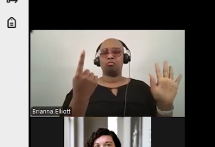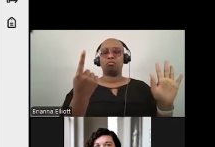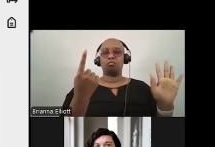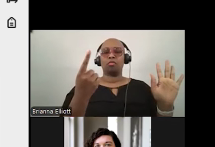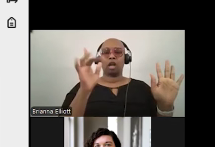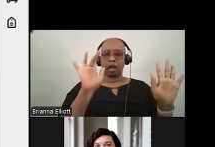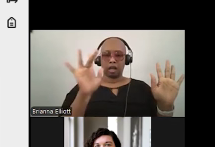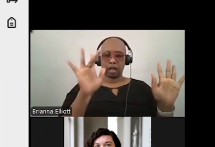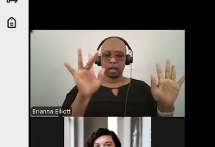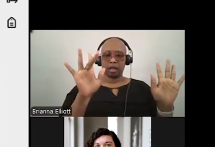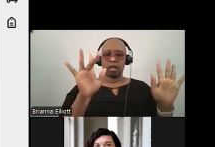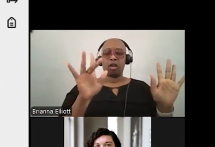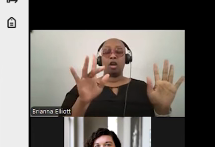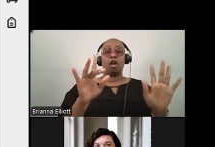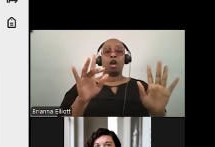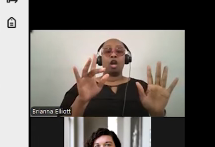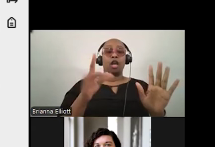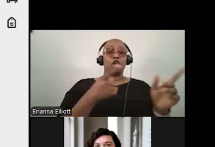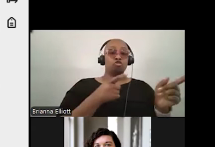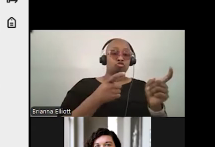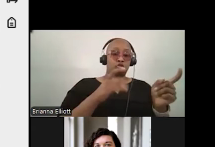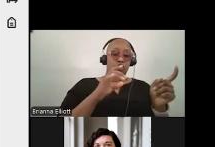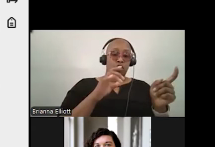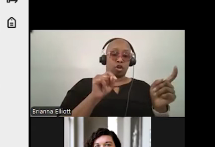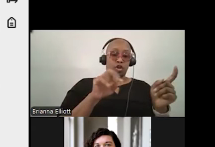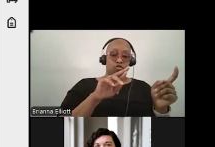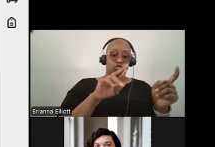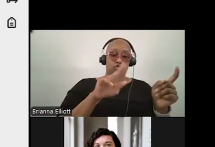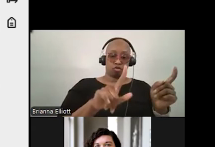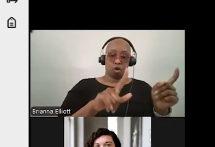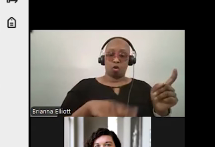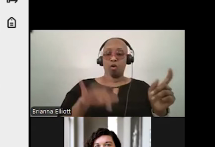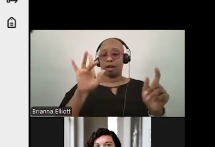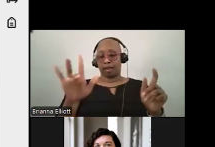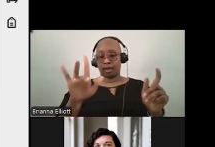then control-clicking. If I wanted multiple ones or if I wanted some in a row, I can click